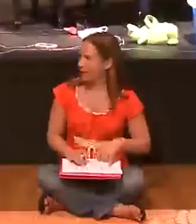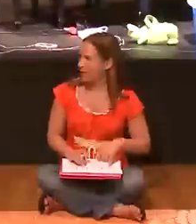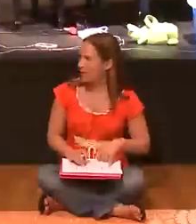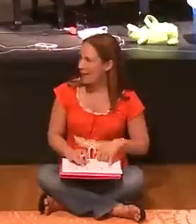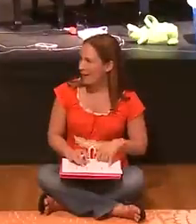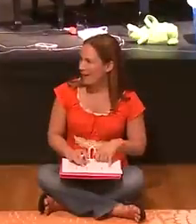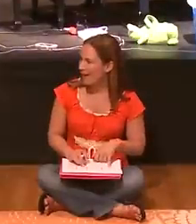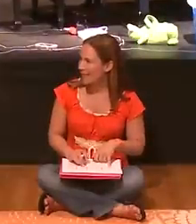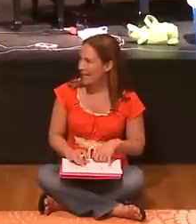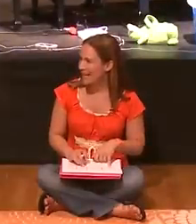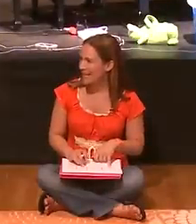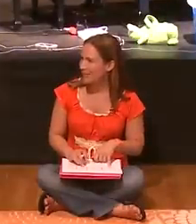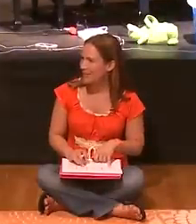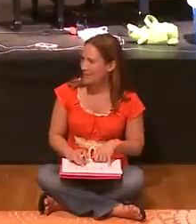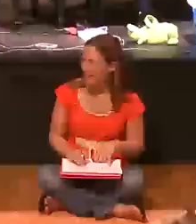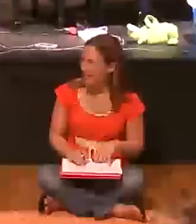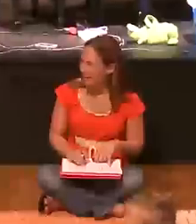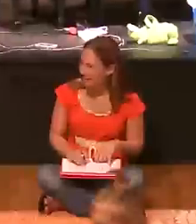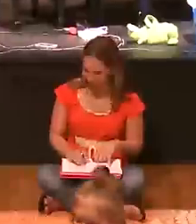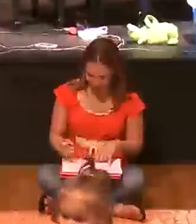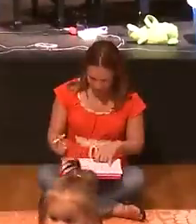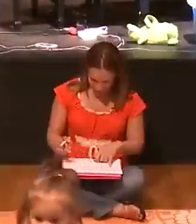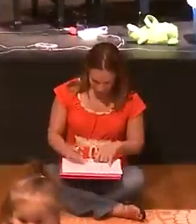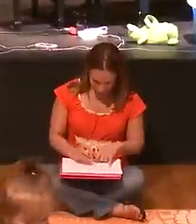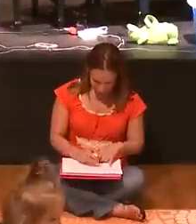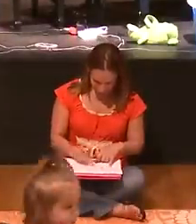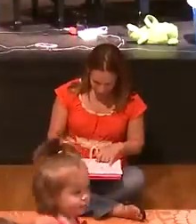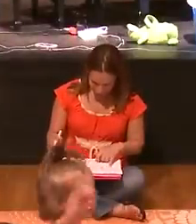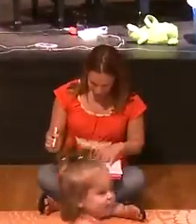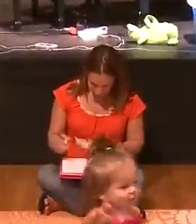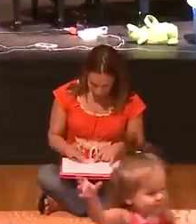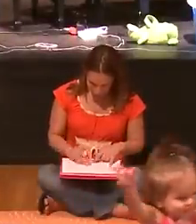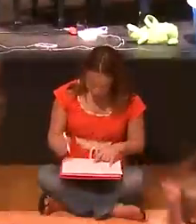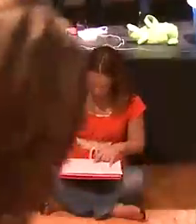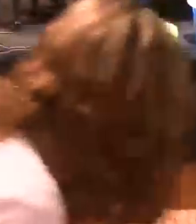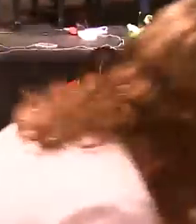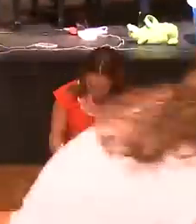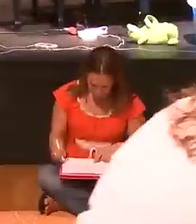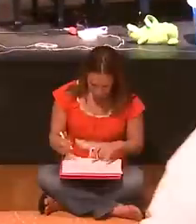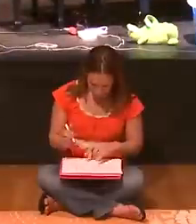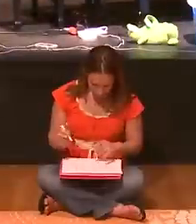Lydia is over there. Hi Lydia. Come sit over here. Okay. Lydia and Cayden.